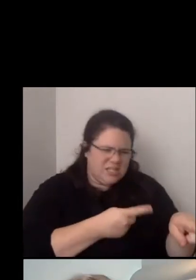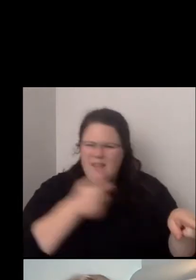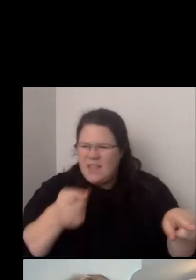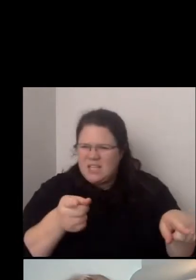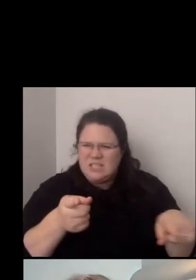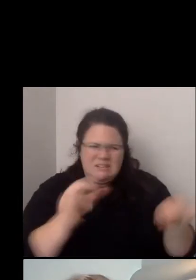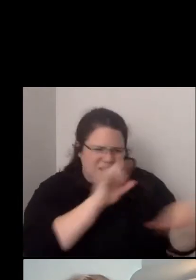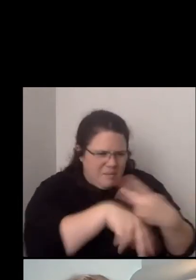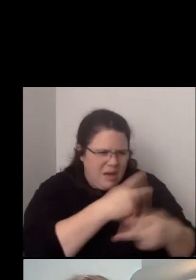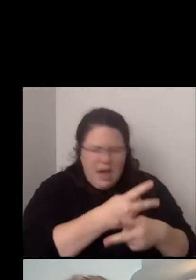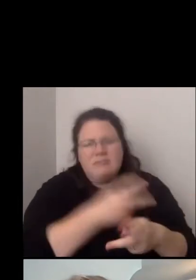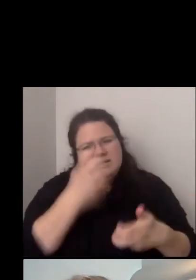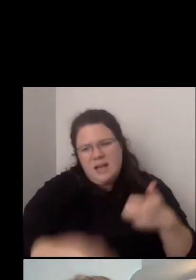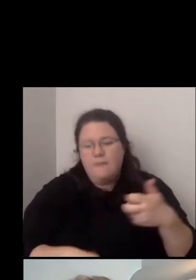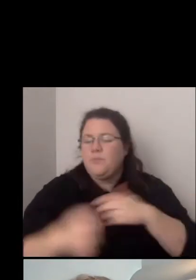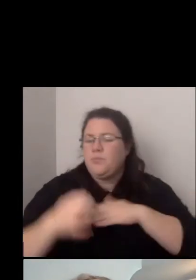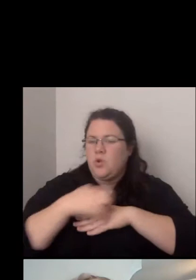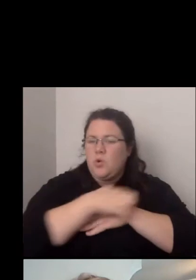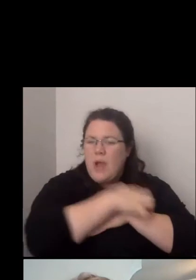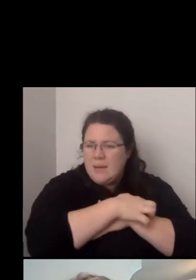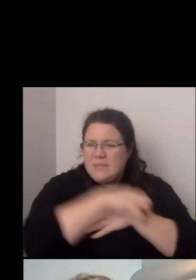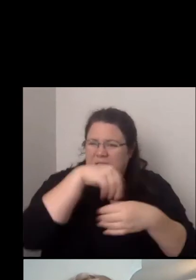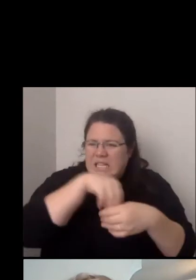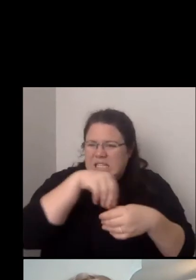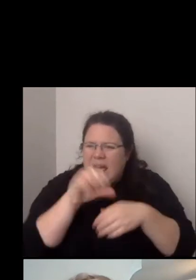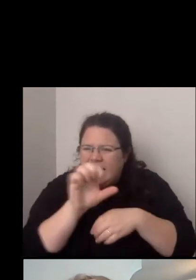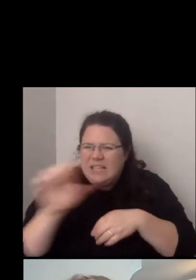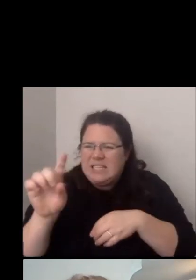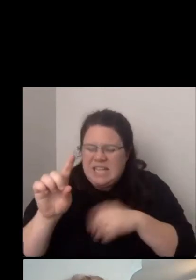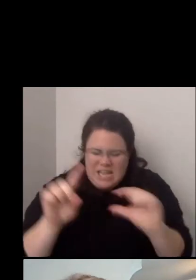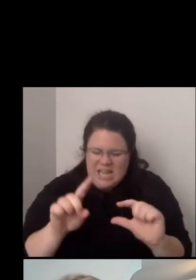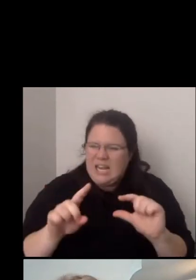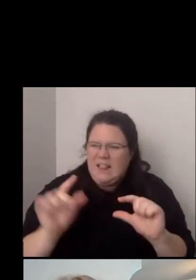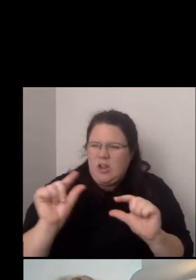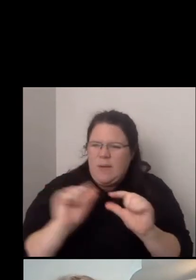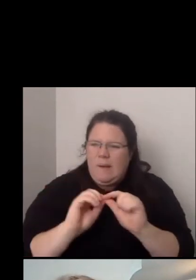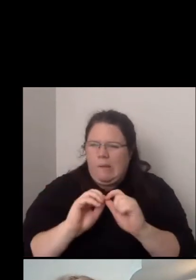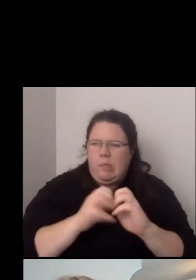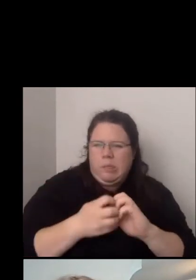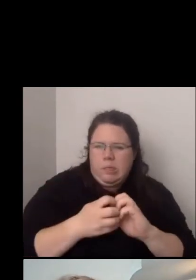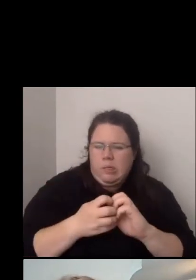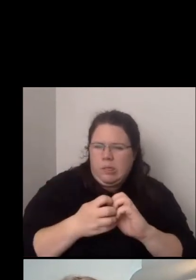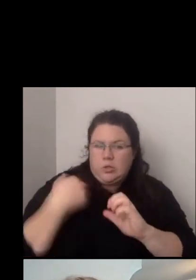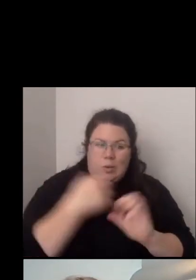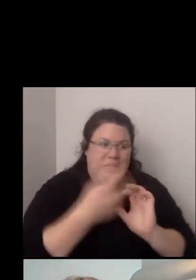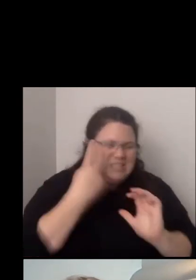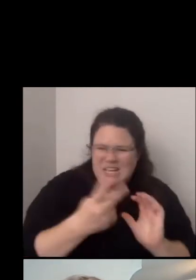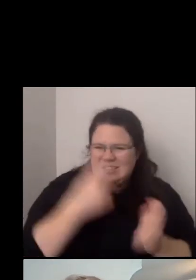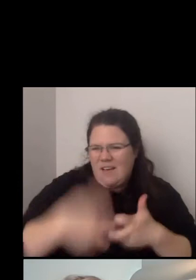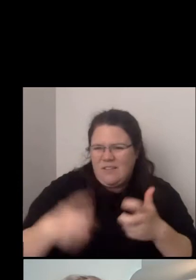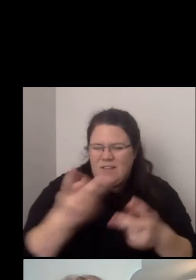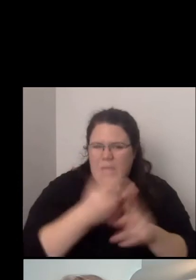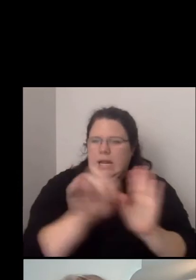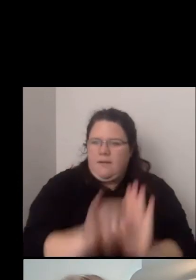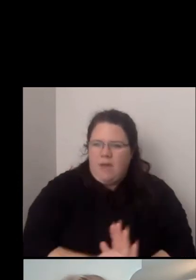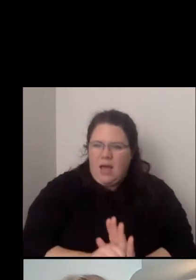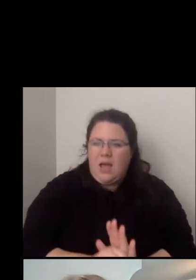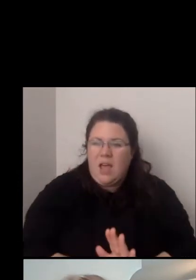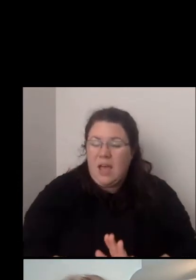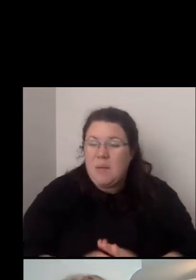Like I said, grapes often get--the seeds get warped a little bit when they're charred. And really, the seeds themselves in different species don't look that different from each other.